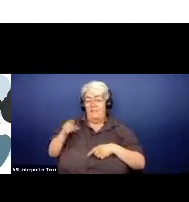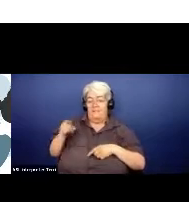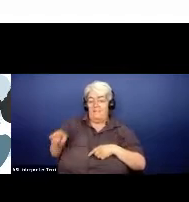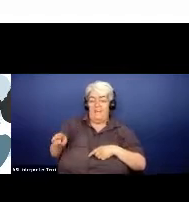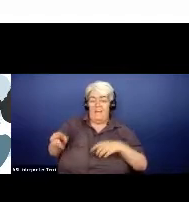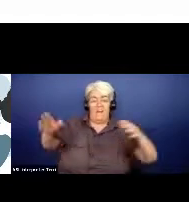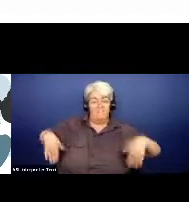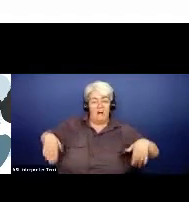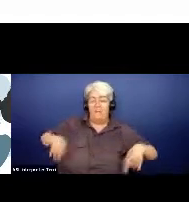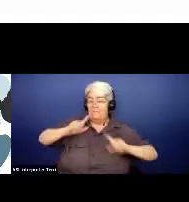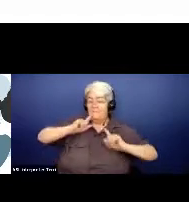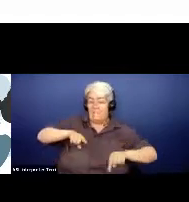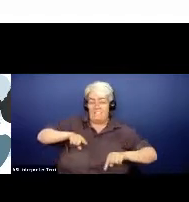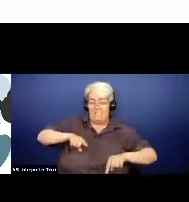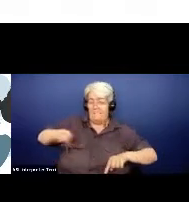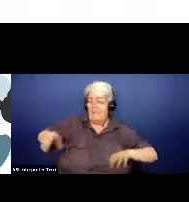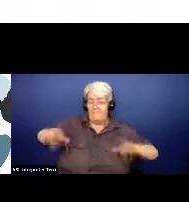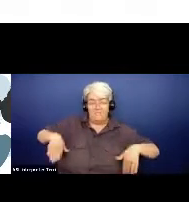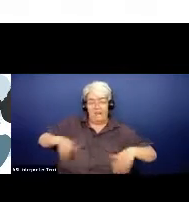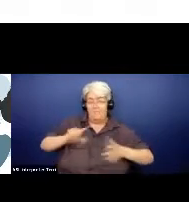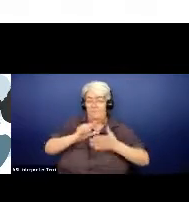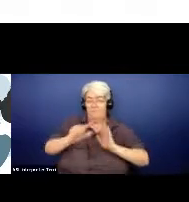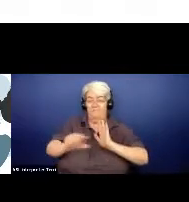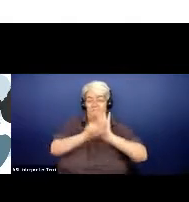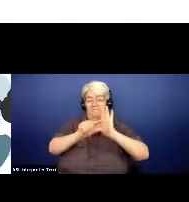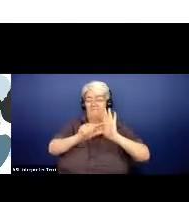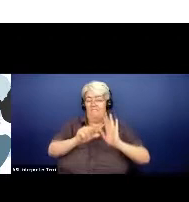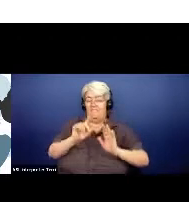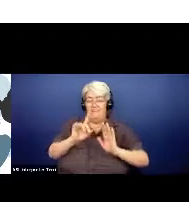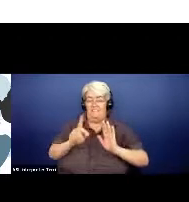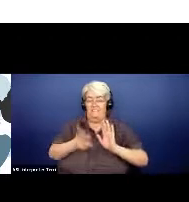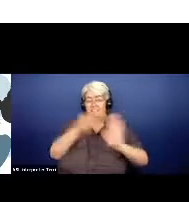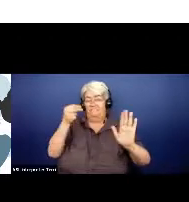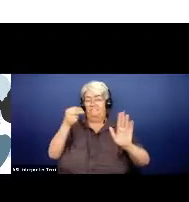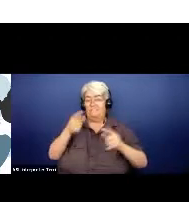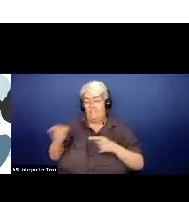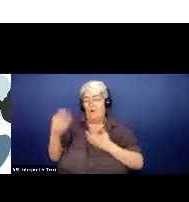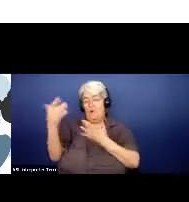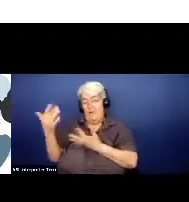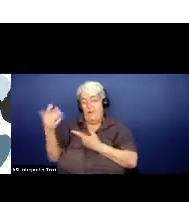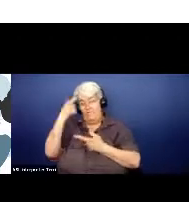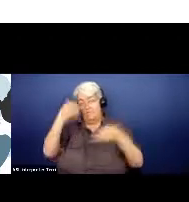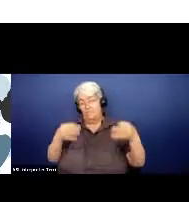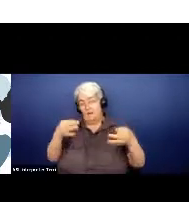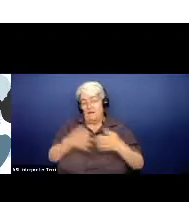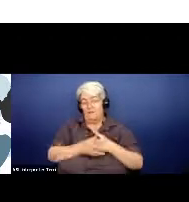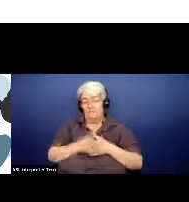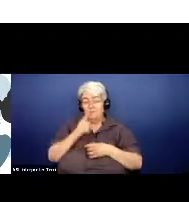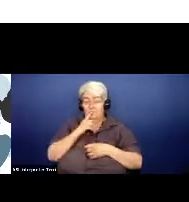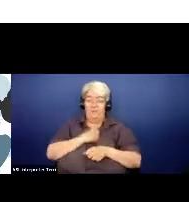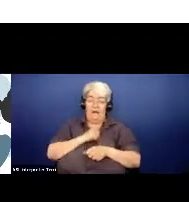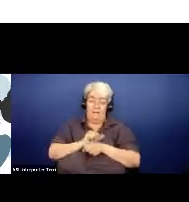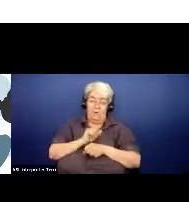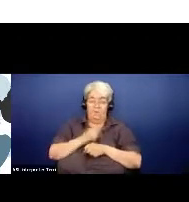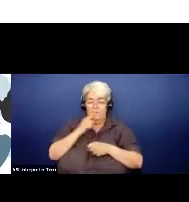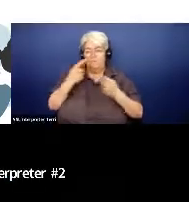population. They are awaiting the trial. We are doing everything that we can to get out